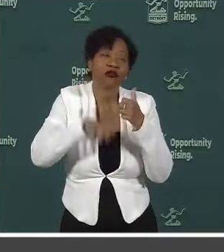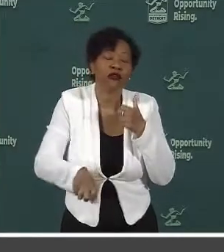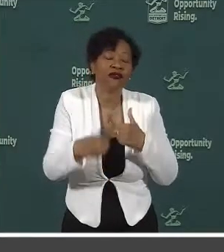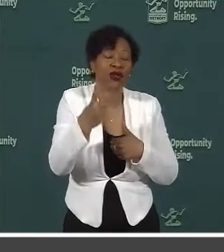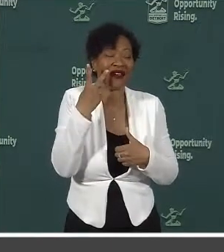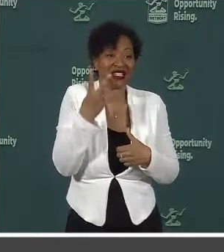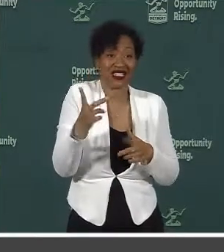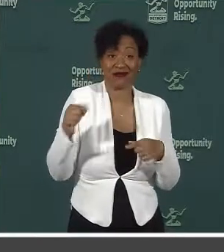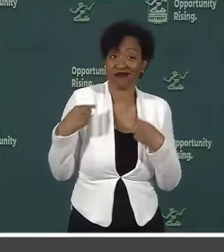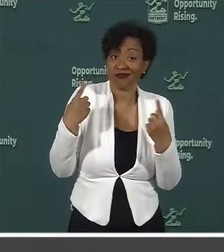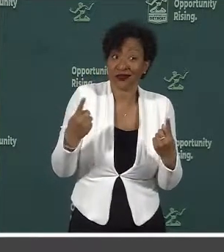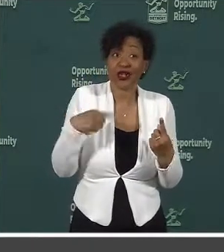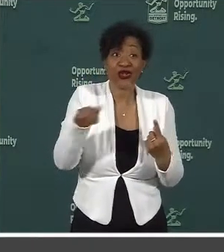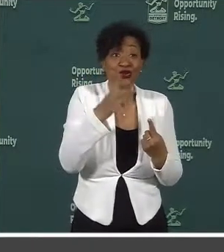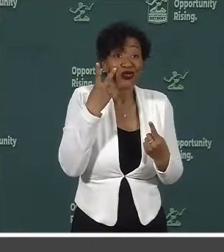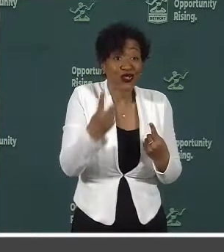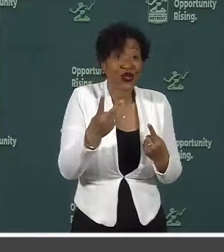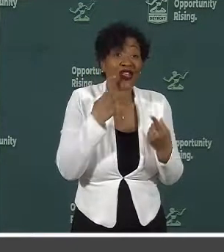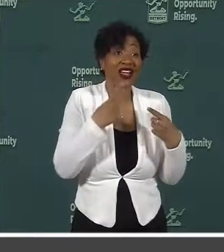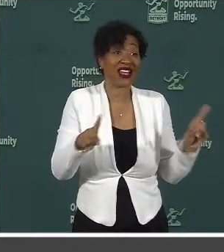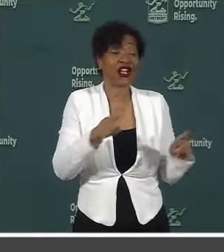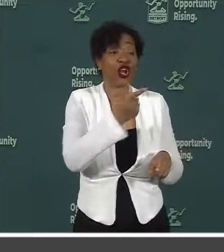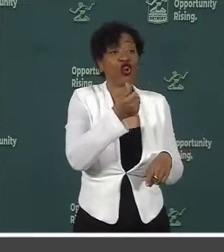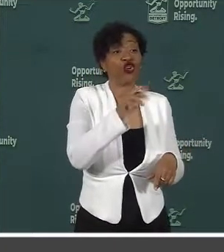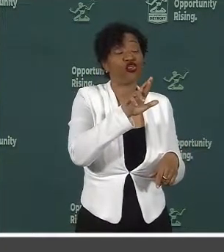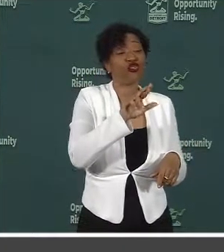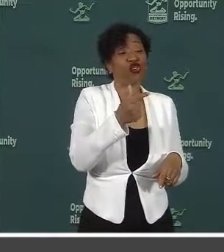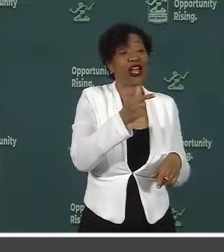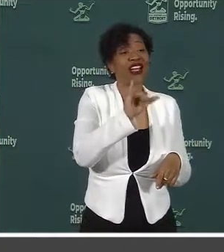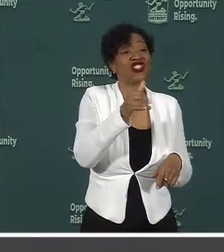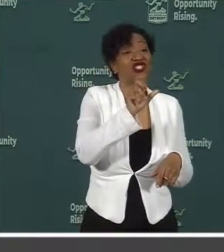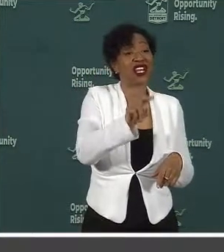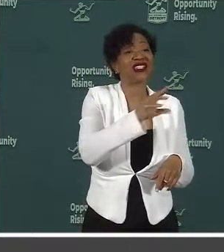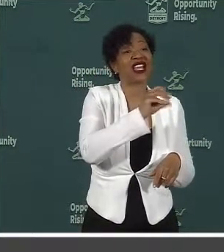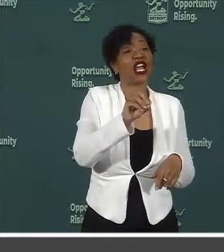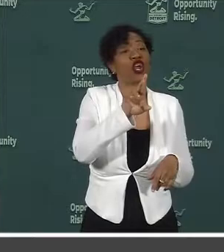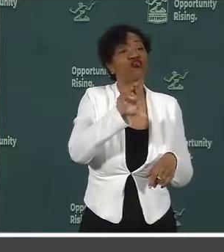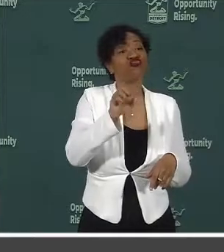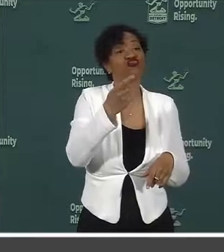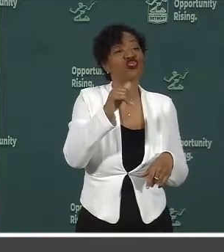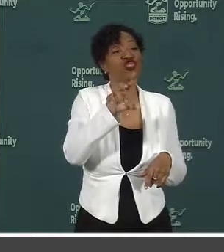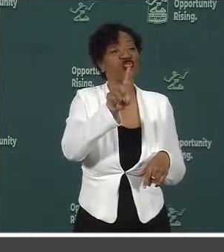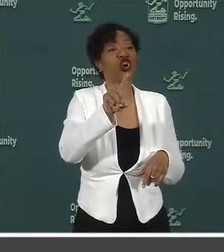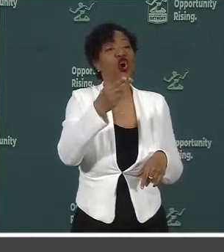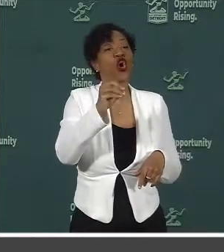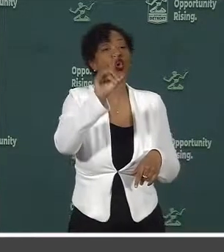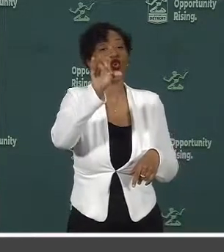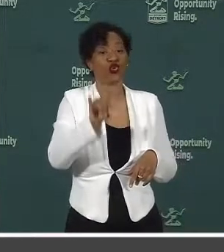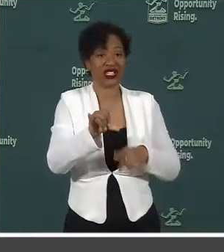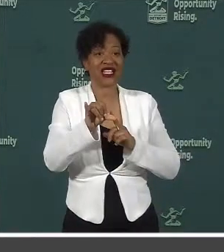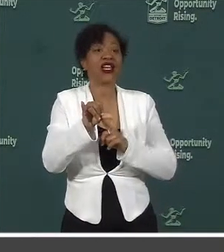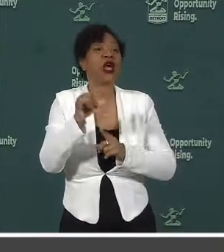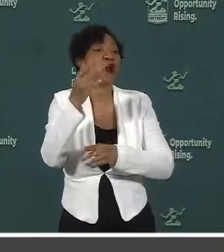ANNOUNCEMENT GREG JACKSON AND RICHARD TO DETROIT SAID WE'RE TAKING THIS ON WE'RE GOING TO